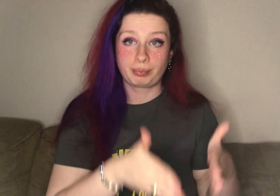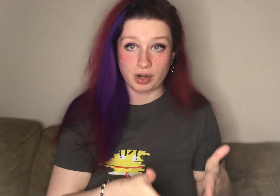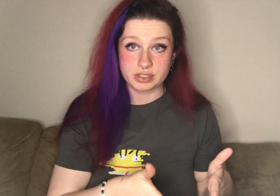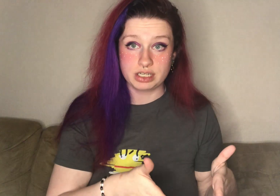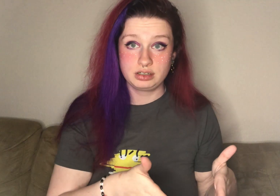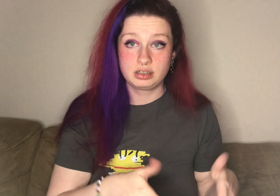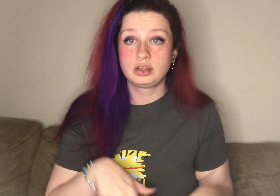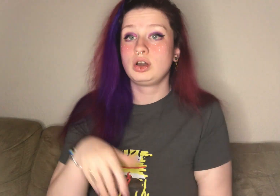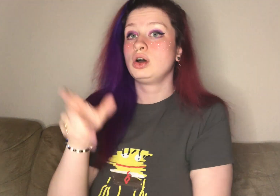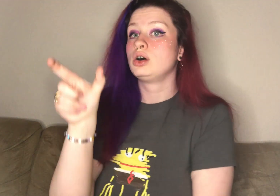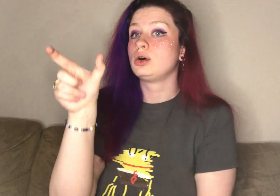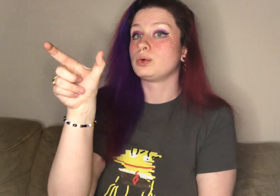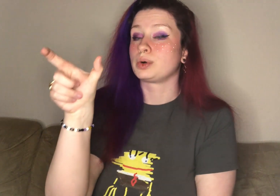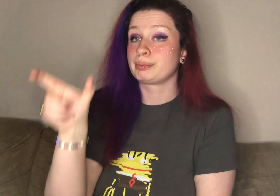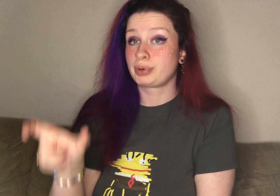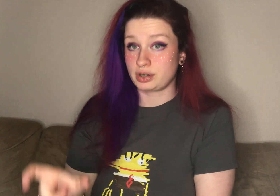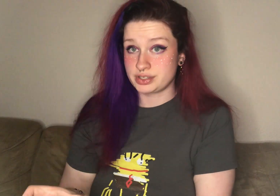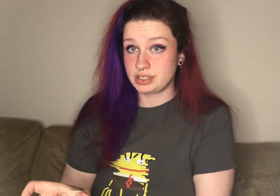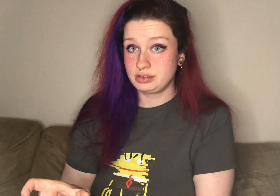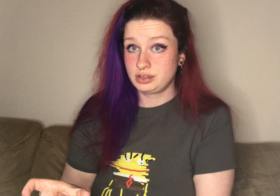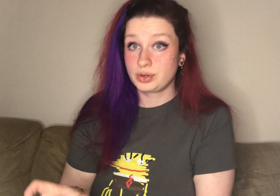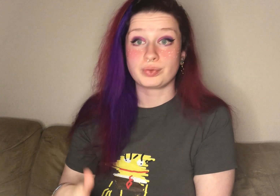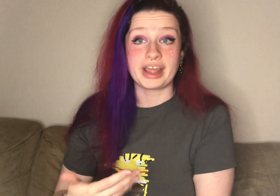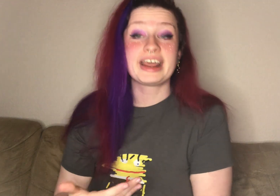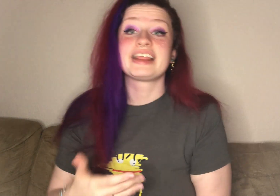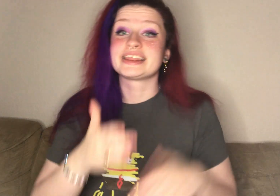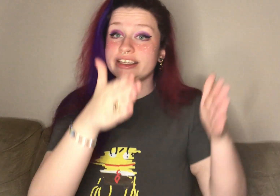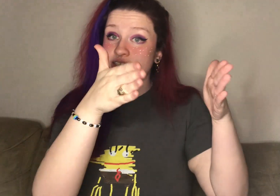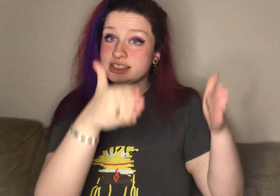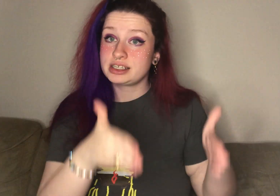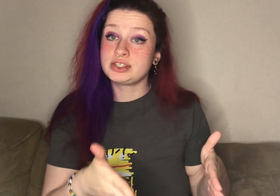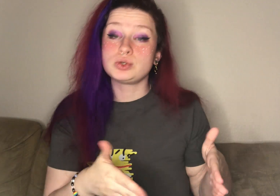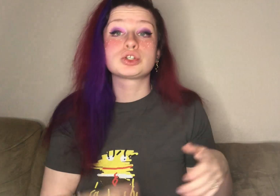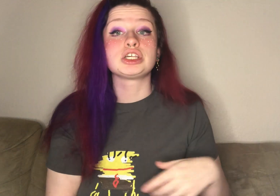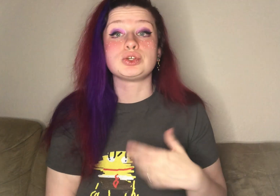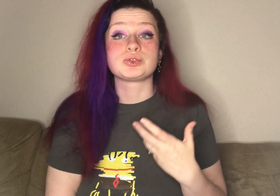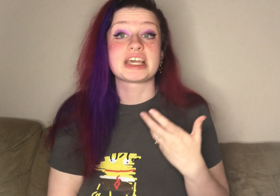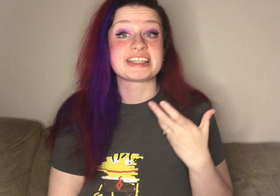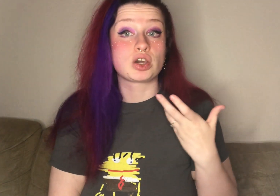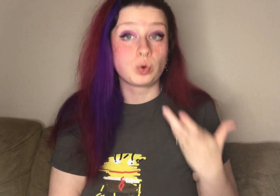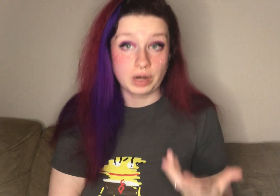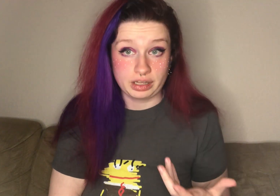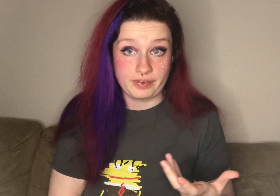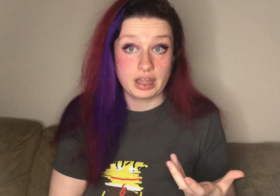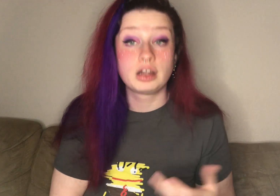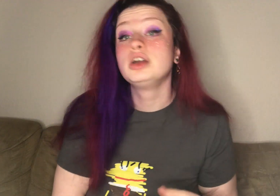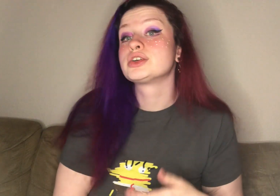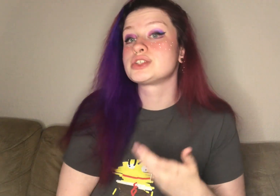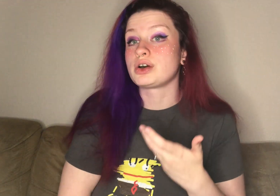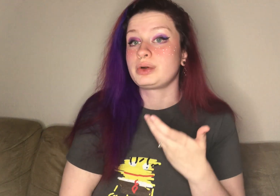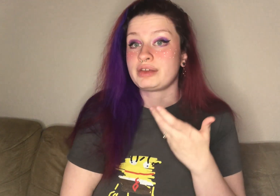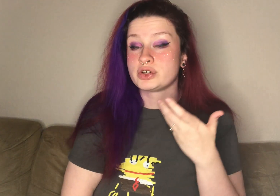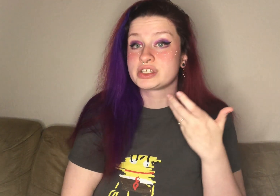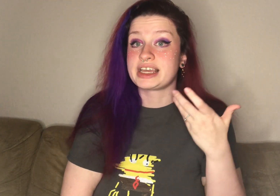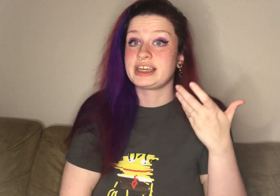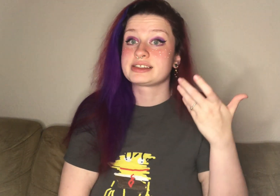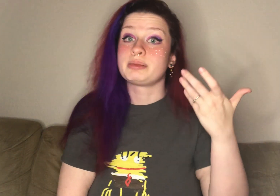person (v1) or person (v2) right this is usually used as a qualifier so if you're saying somebody